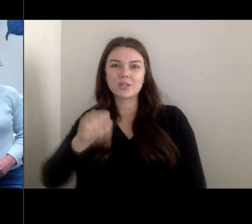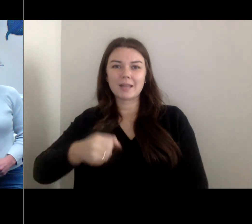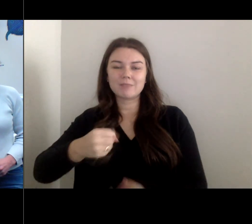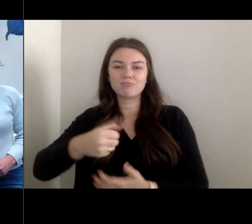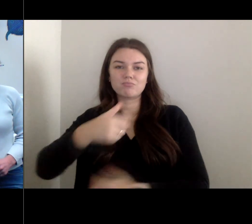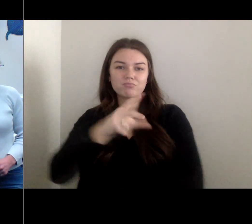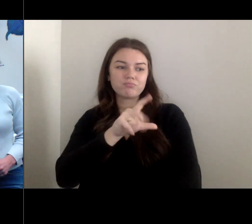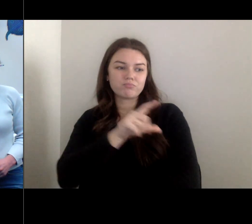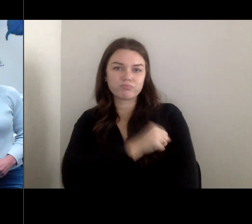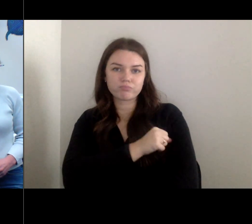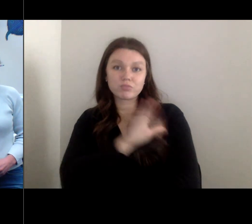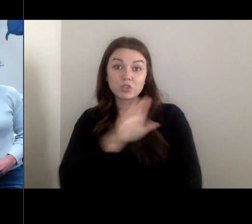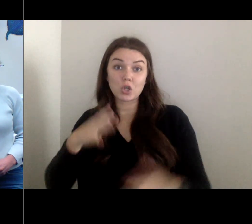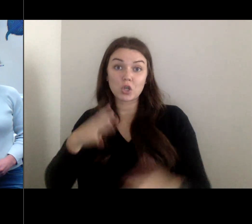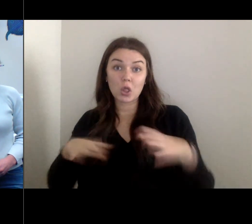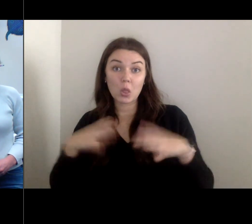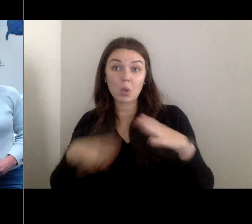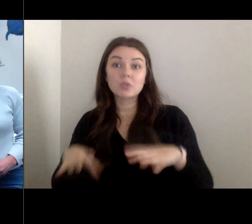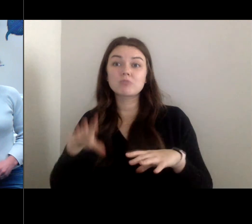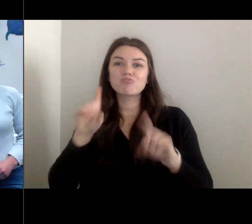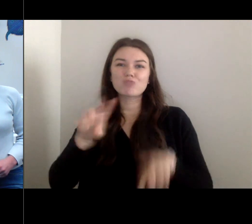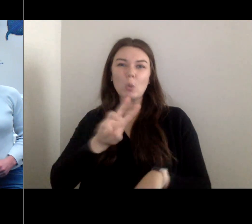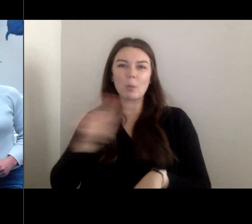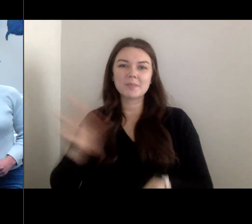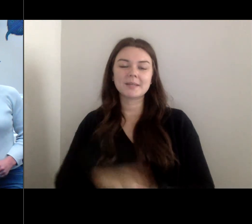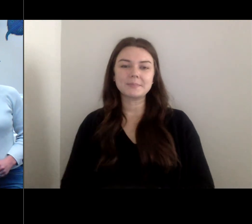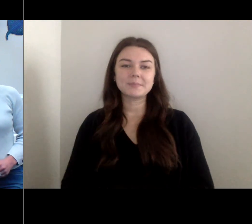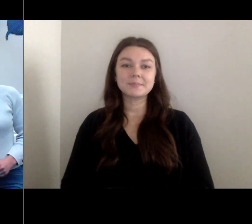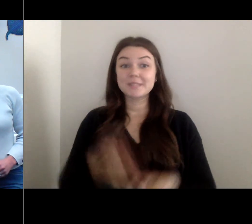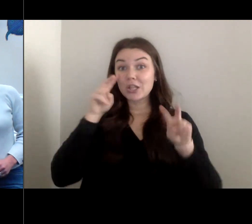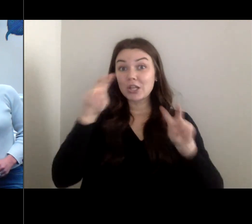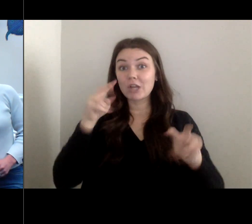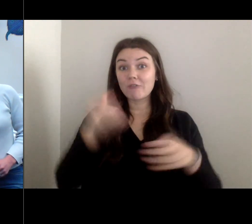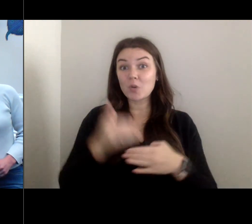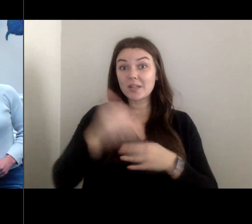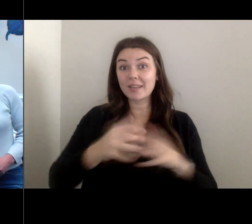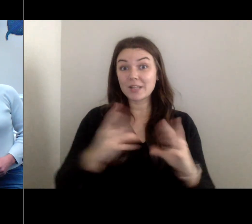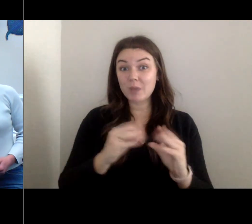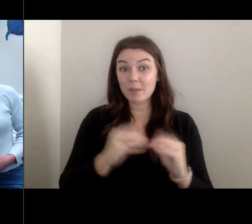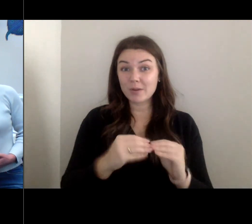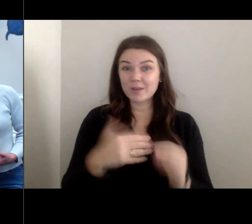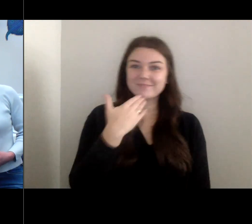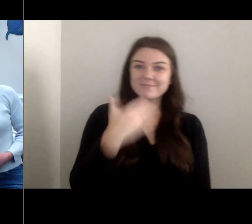So we're looking forward to seeing you at our next webinar, and thank you, Erin and Leah, again for your presentation